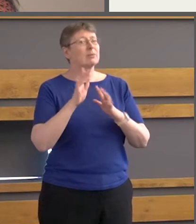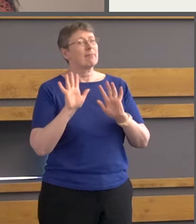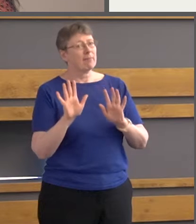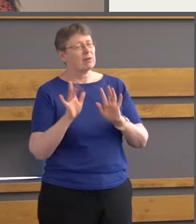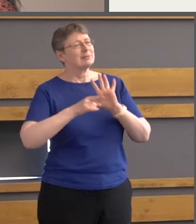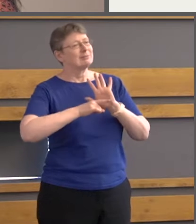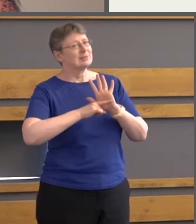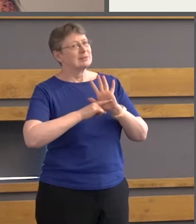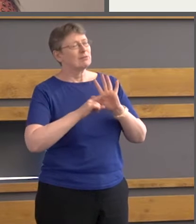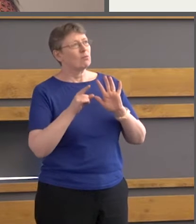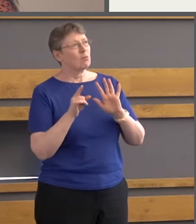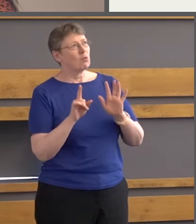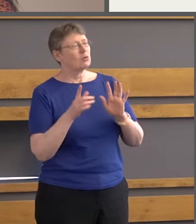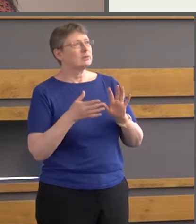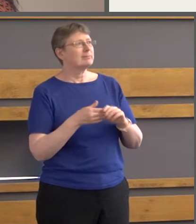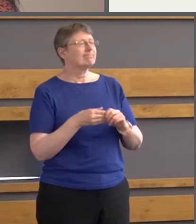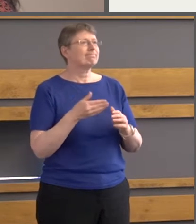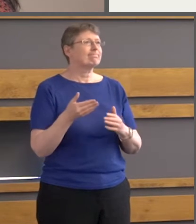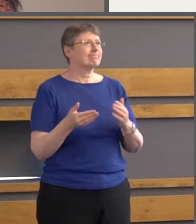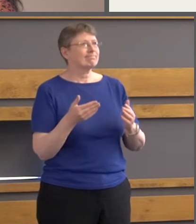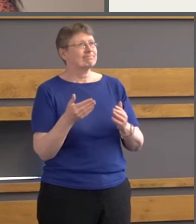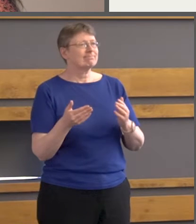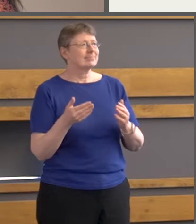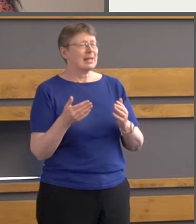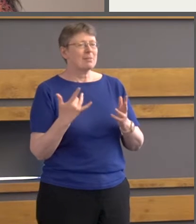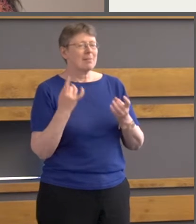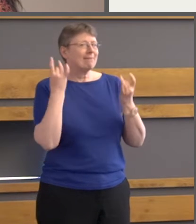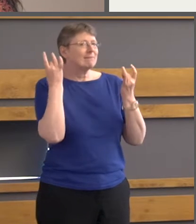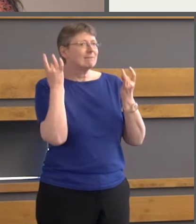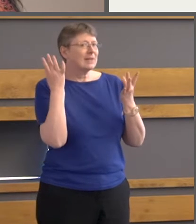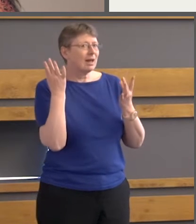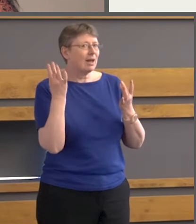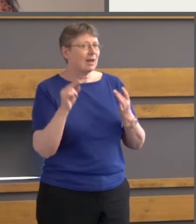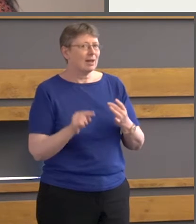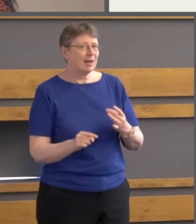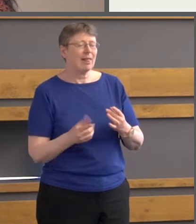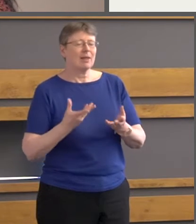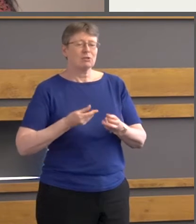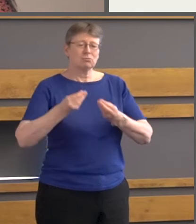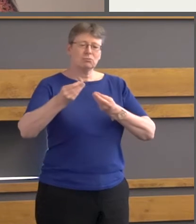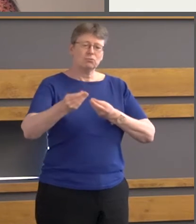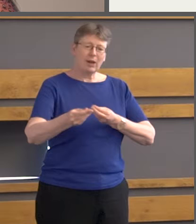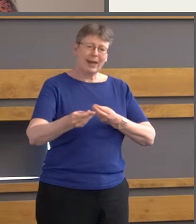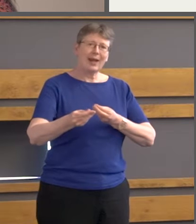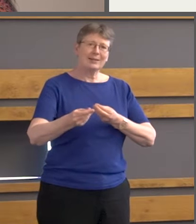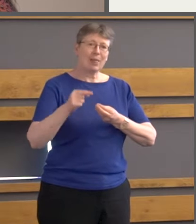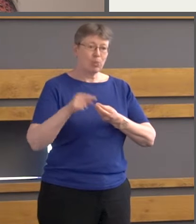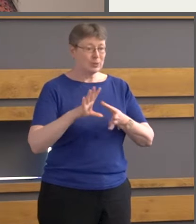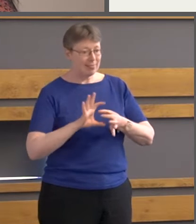is that this can cause us to lose sight of the manner in which these trades and businesses were interconnected